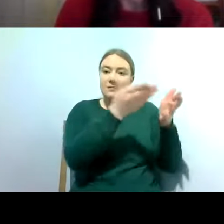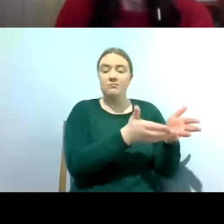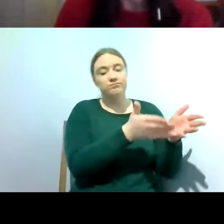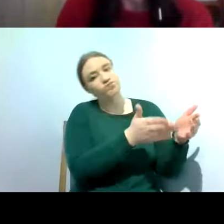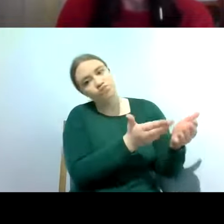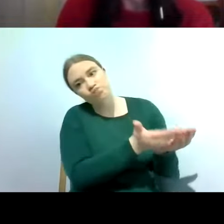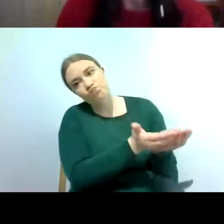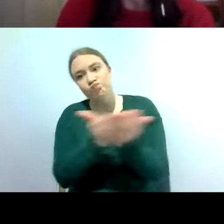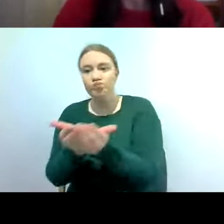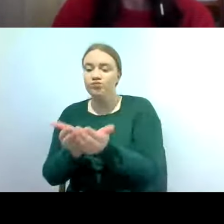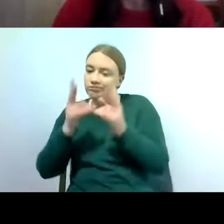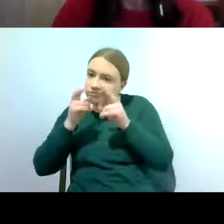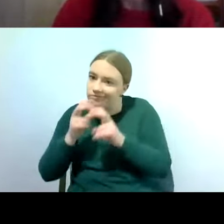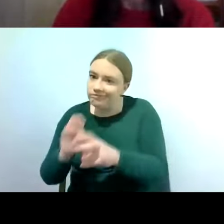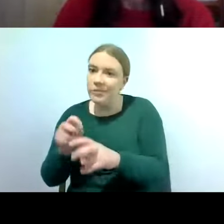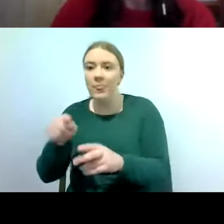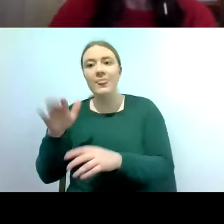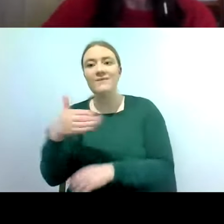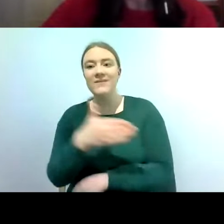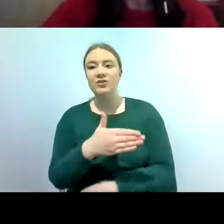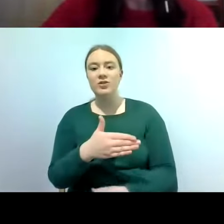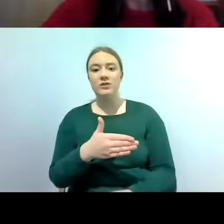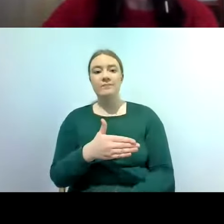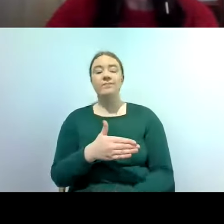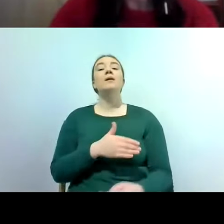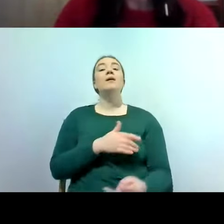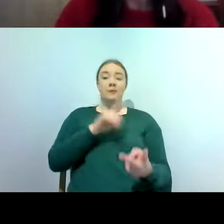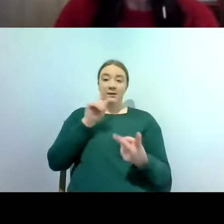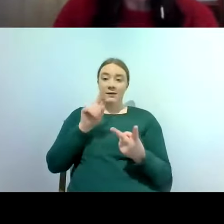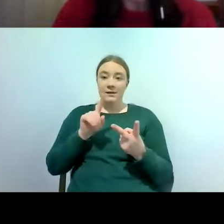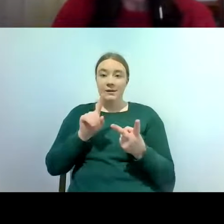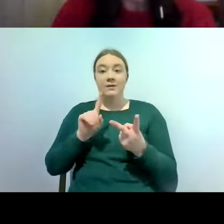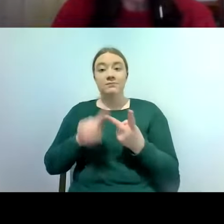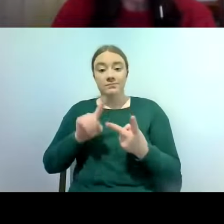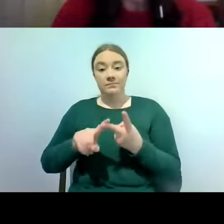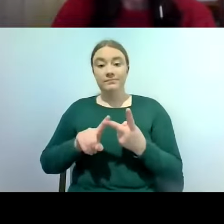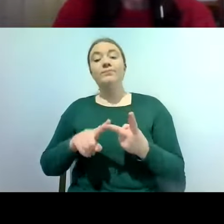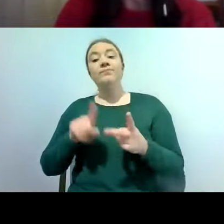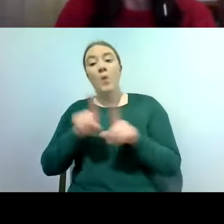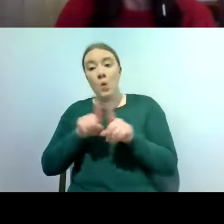for processing and then we've also been working with recreational anglers who have been able to